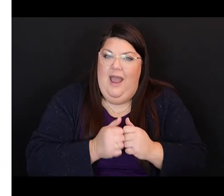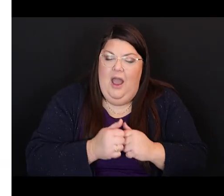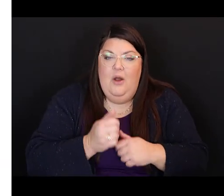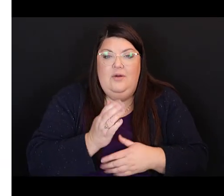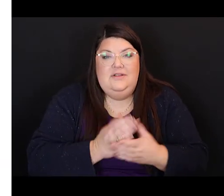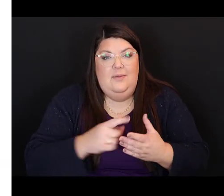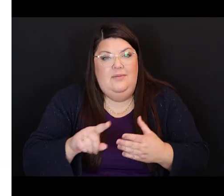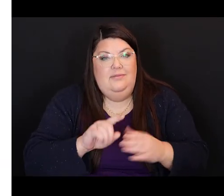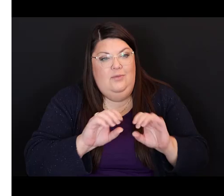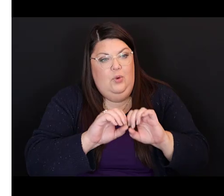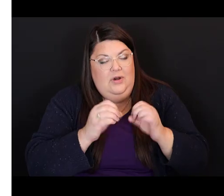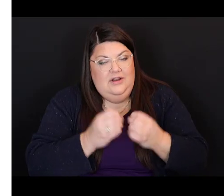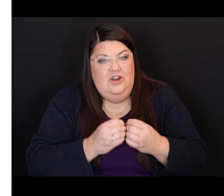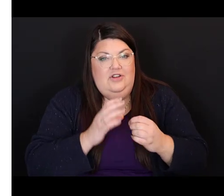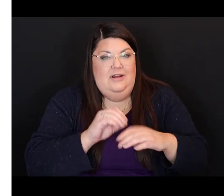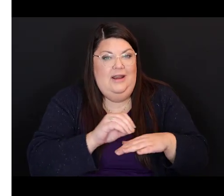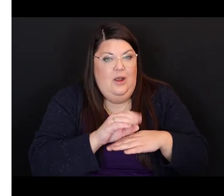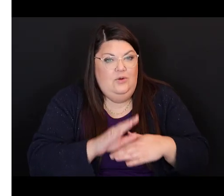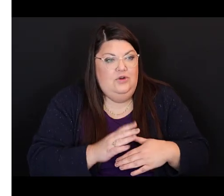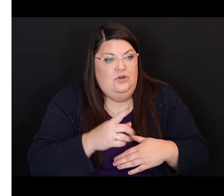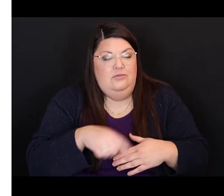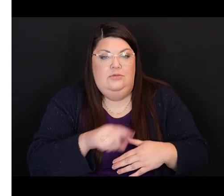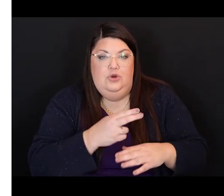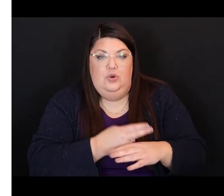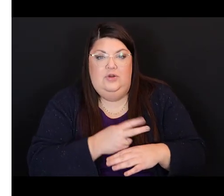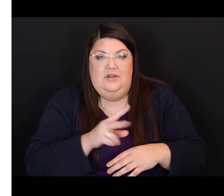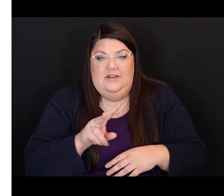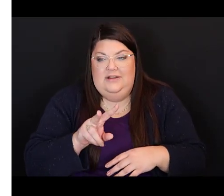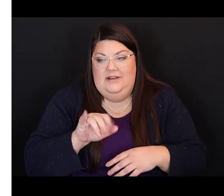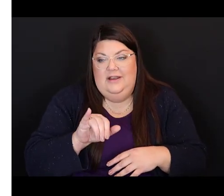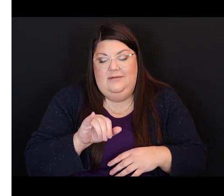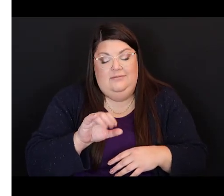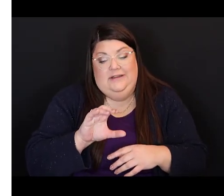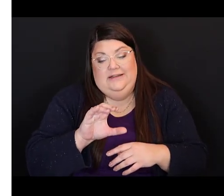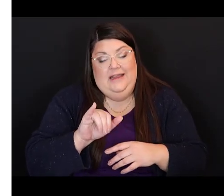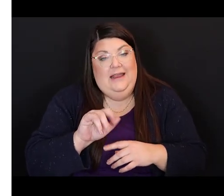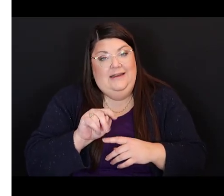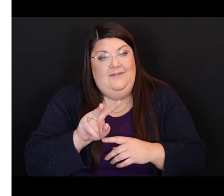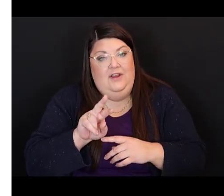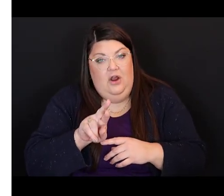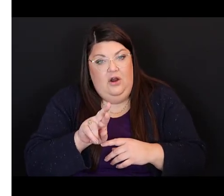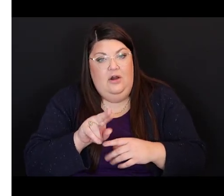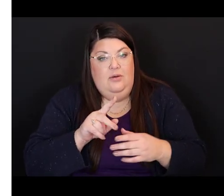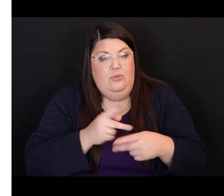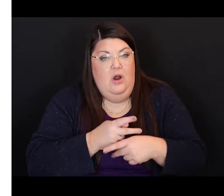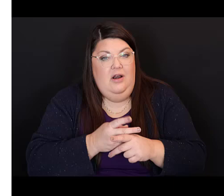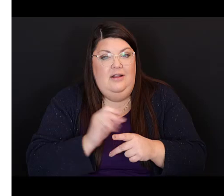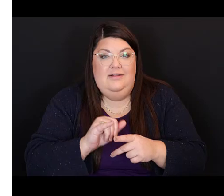counselors and how some of the VR organizations are using CIT-VR products like Becoming an Adult